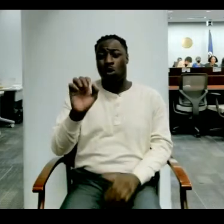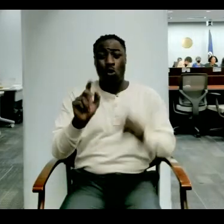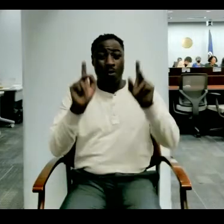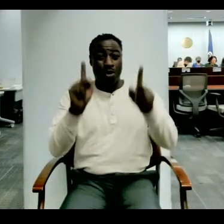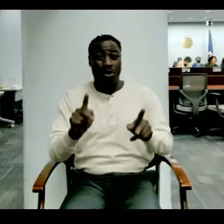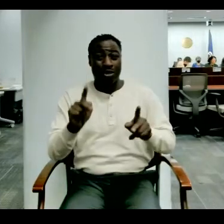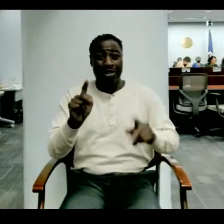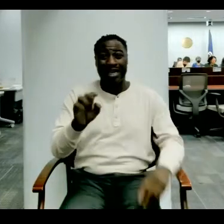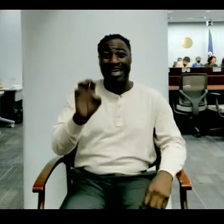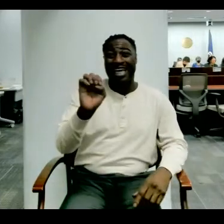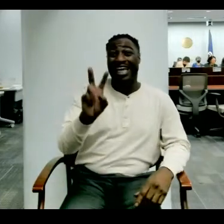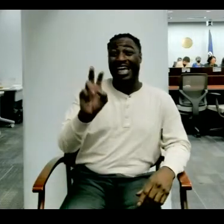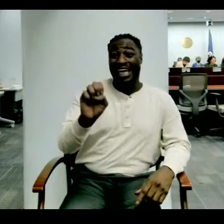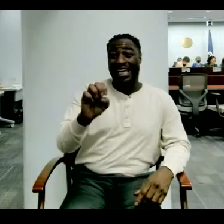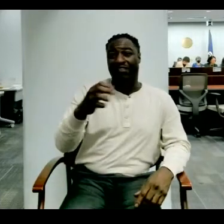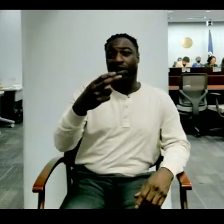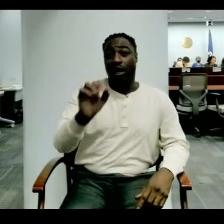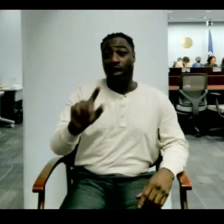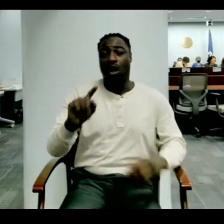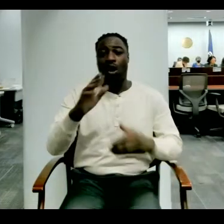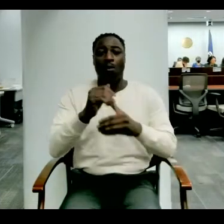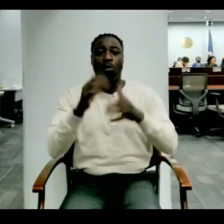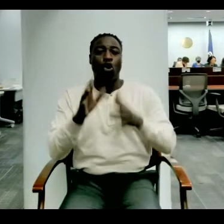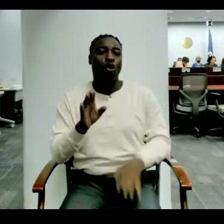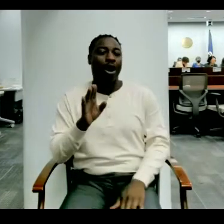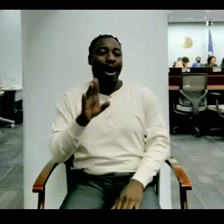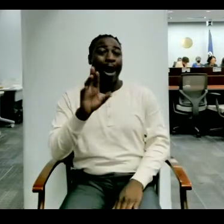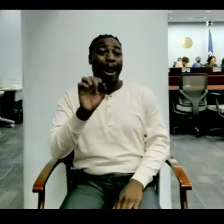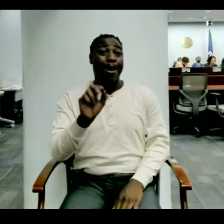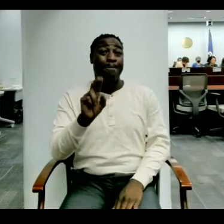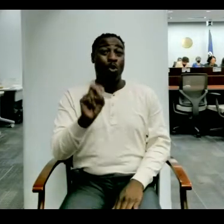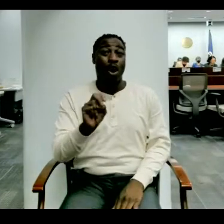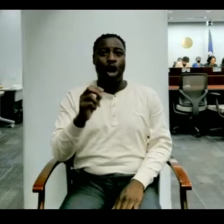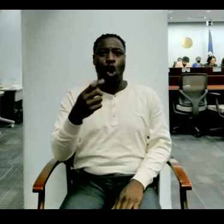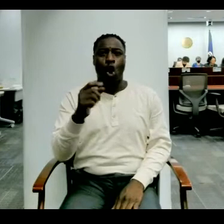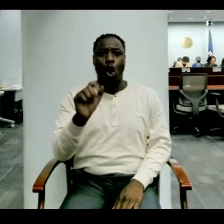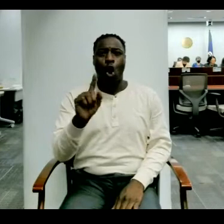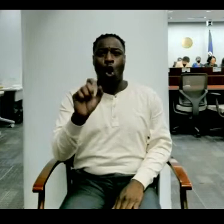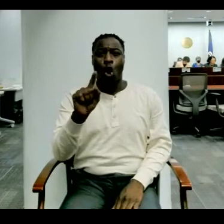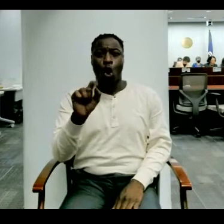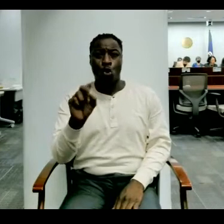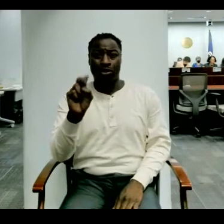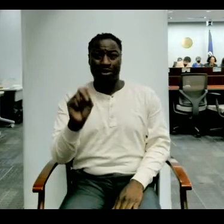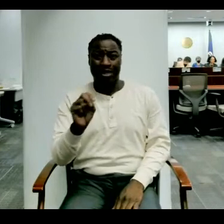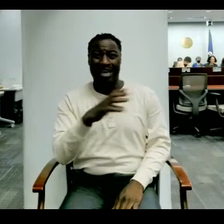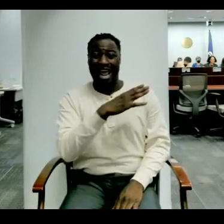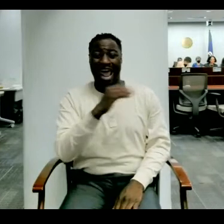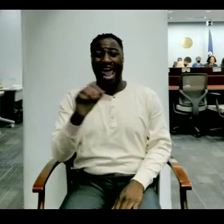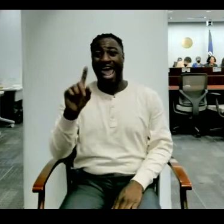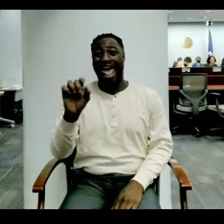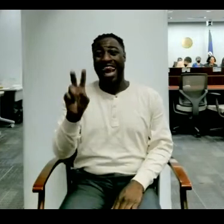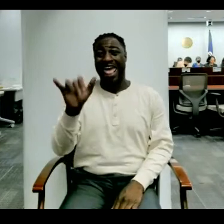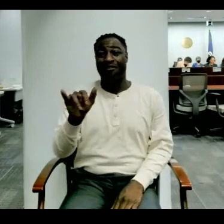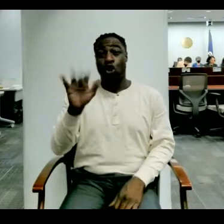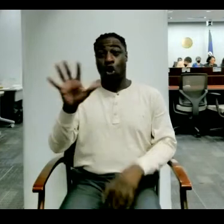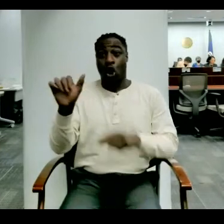Eve Hill um partner at Brown Goldstein & Levy and her practice focuses on Disability Rights